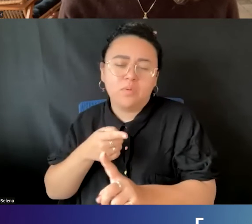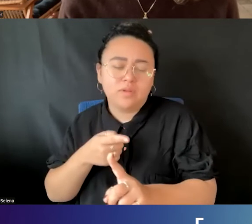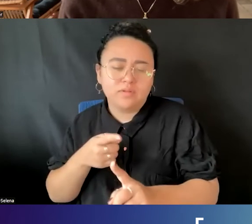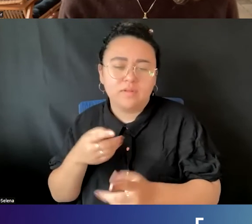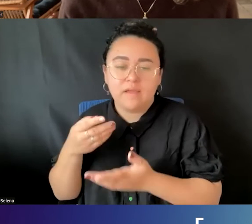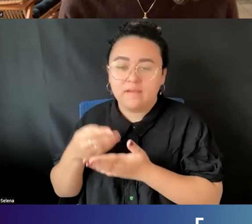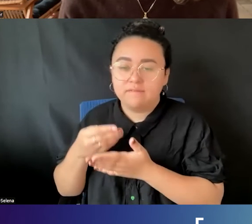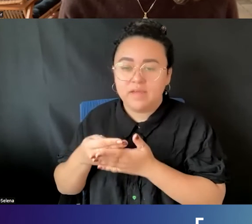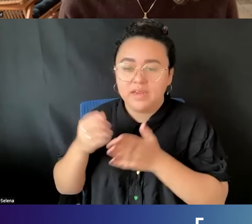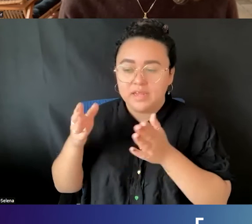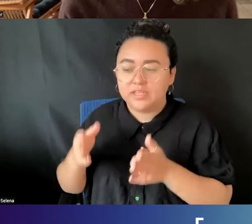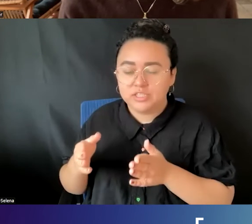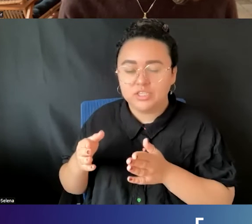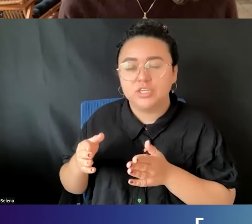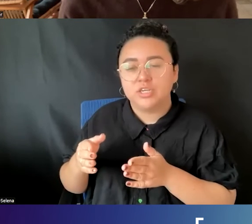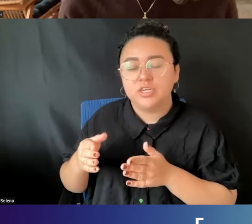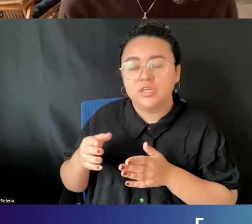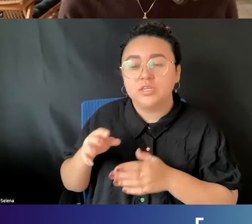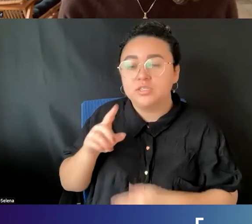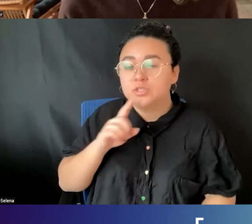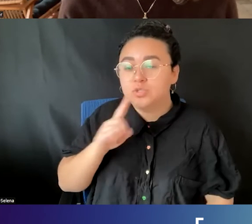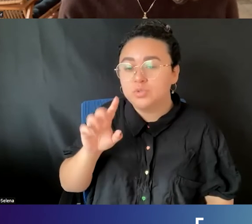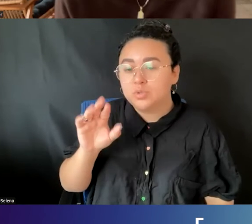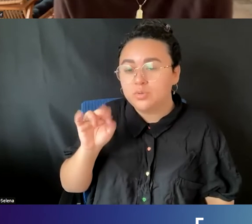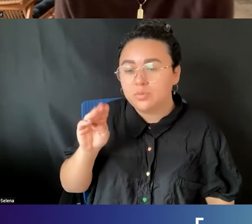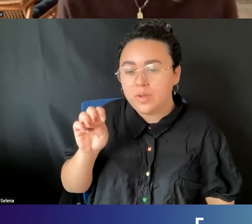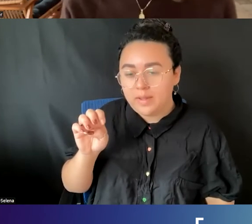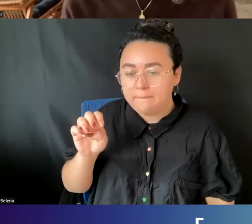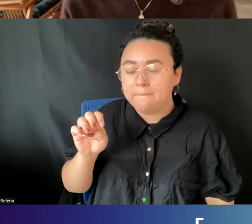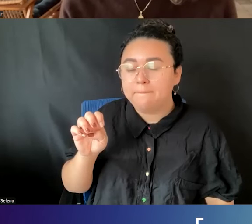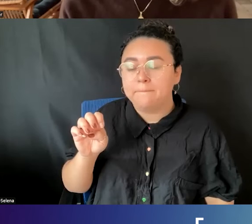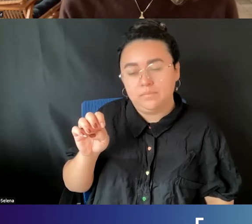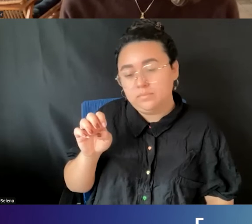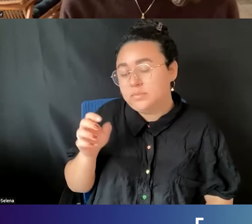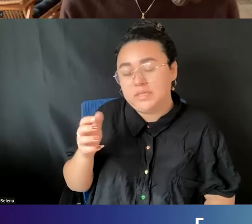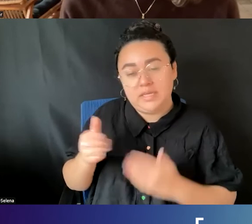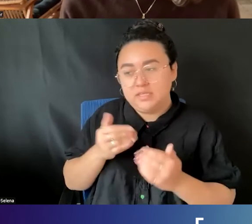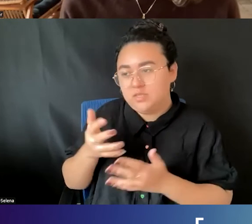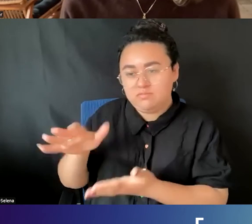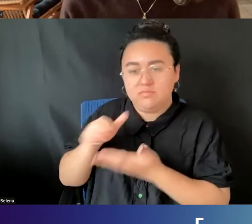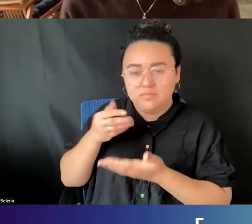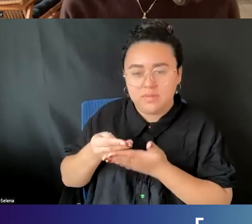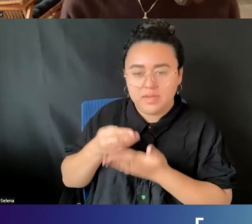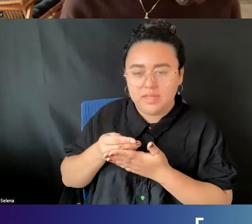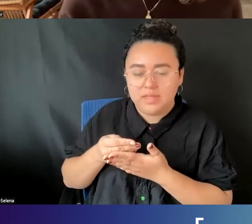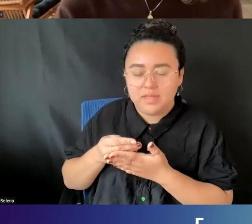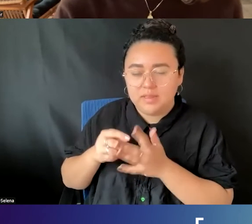Crime is a tried and true route to getting financing from a distributor upfront. But Steven, what were what were you going to say?